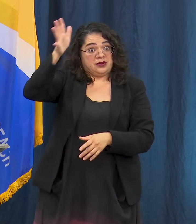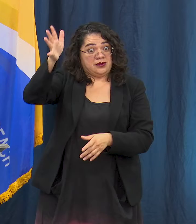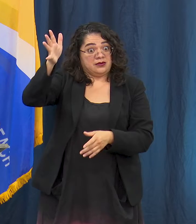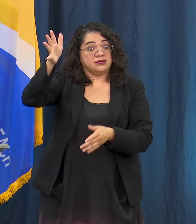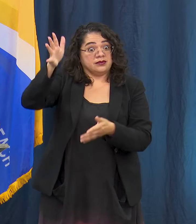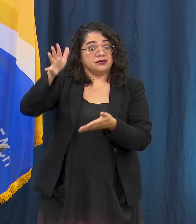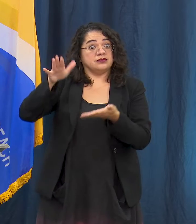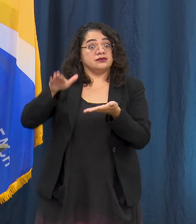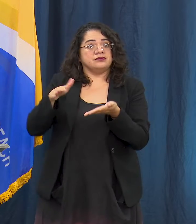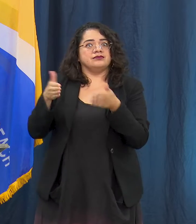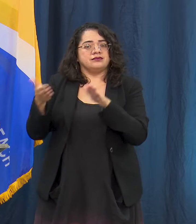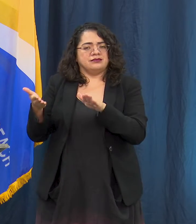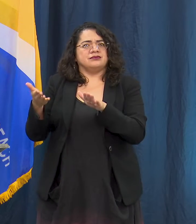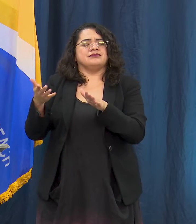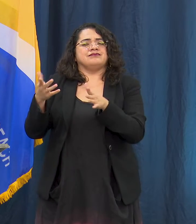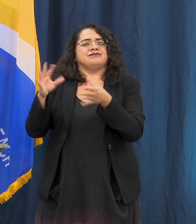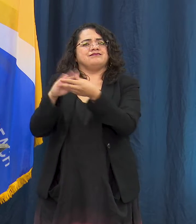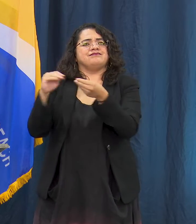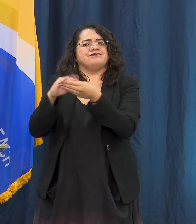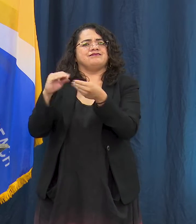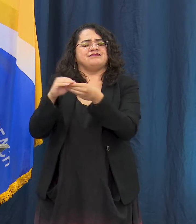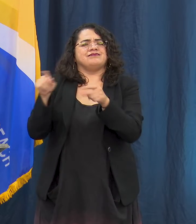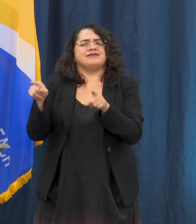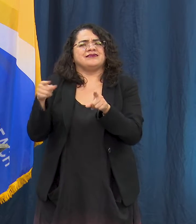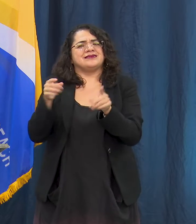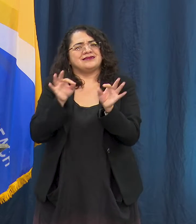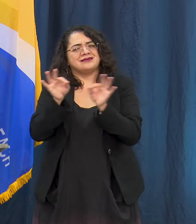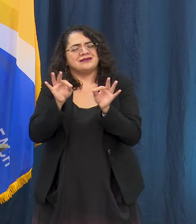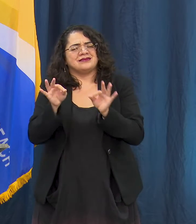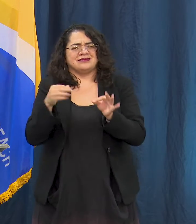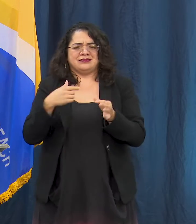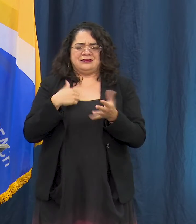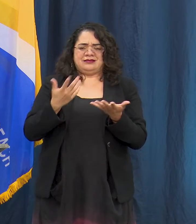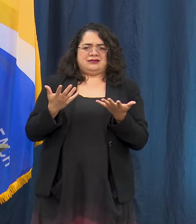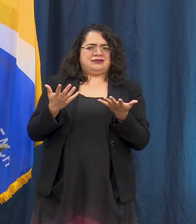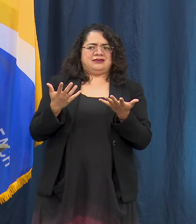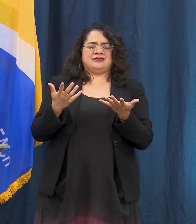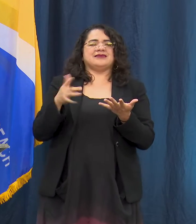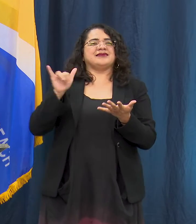with them what had happened. He wasn't ready to go but he was in that space and